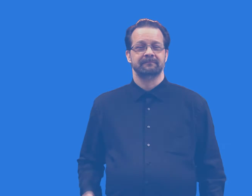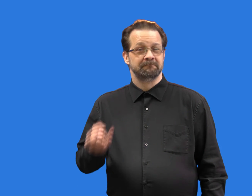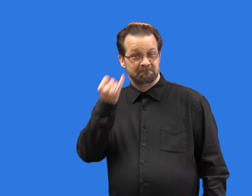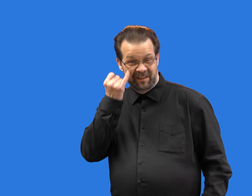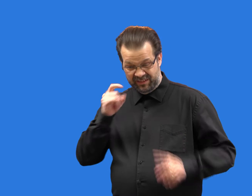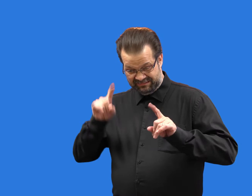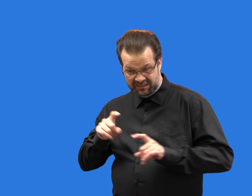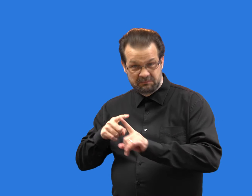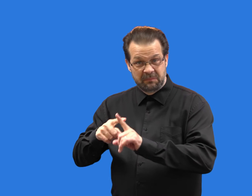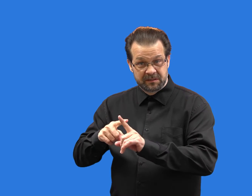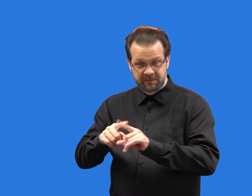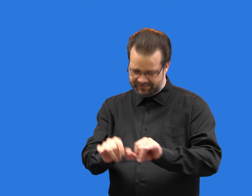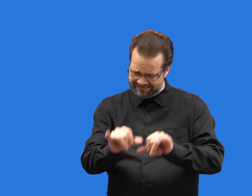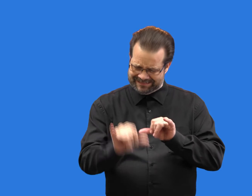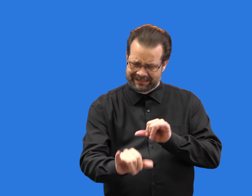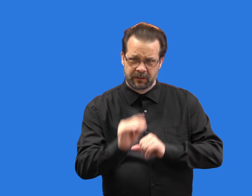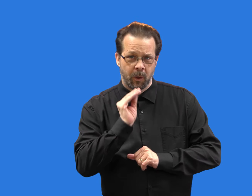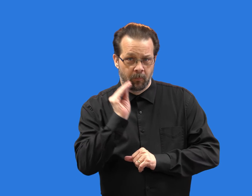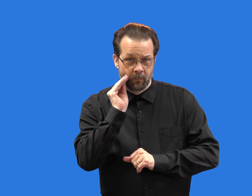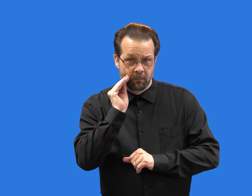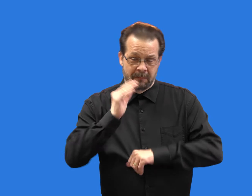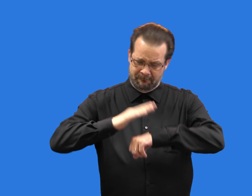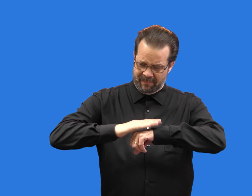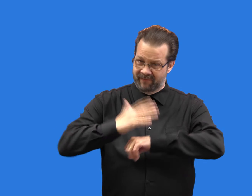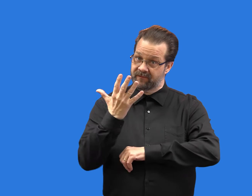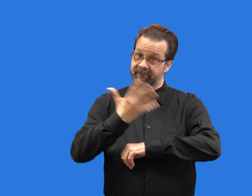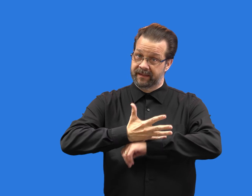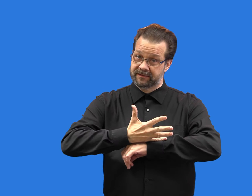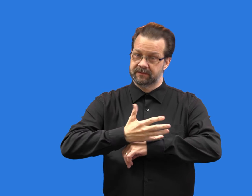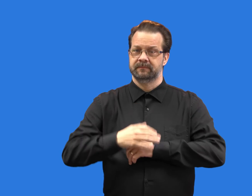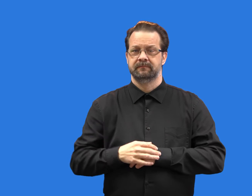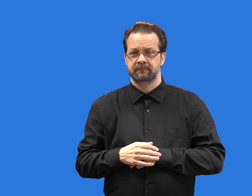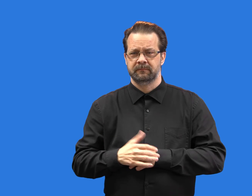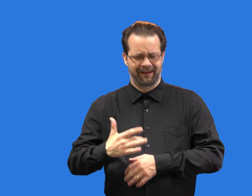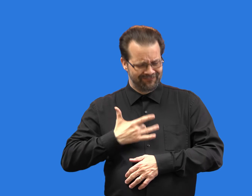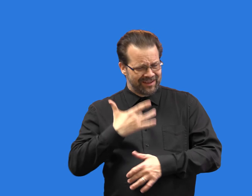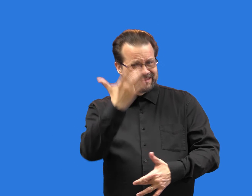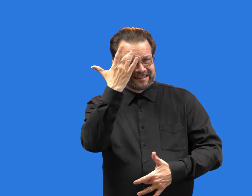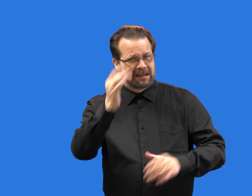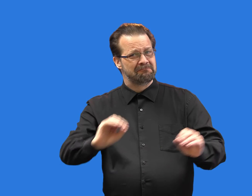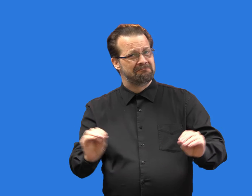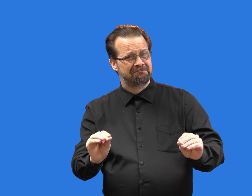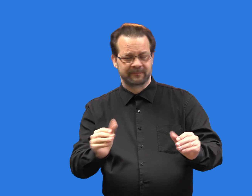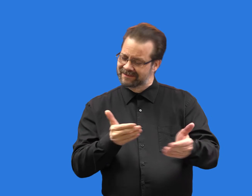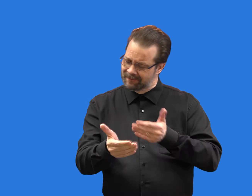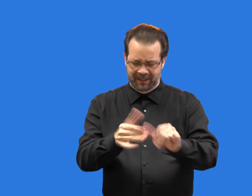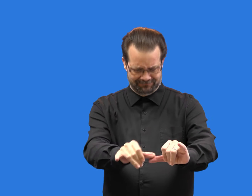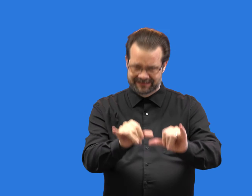Stay at home for at least 5 days after your positive test — even if you don’t have any symptoms.